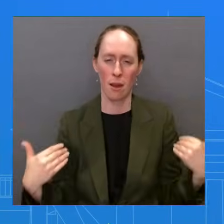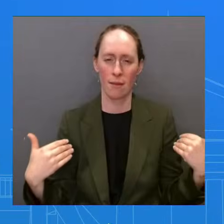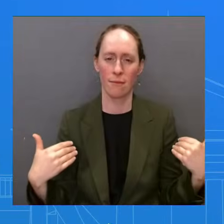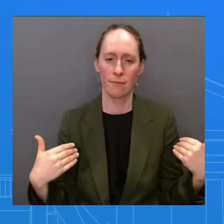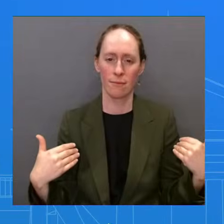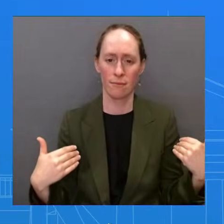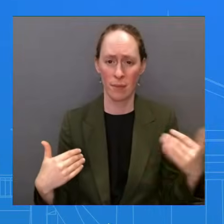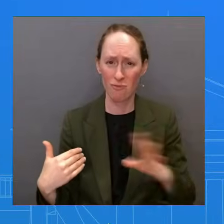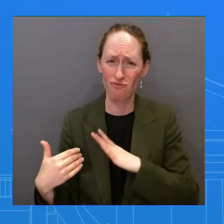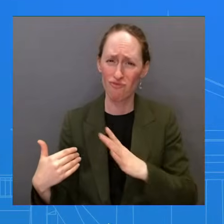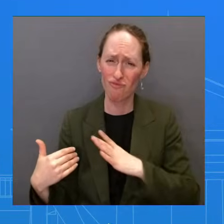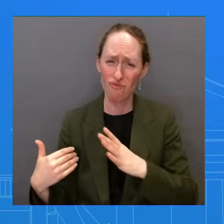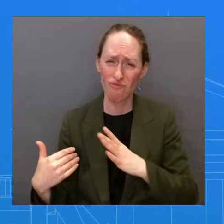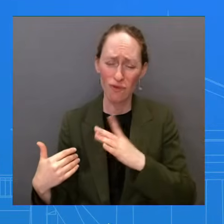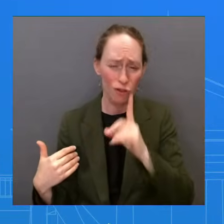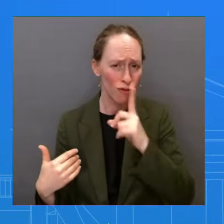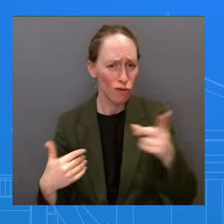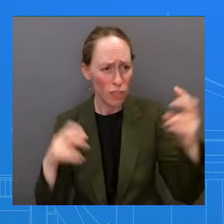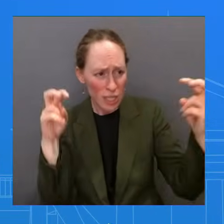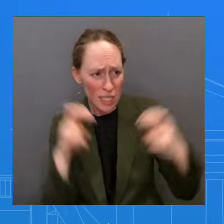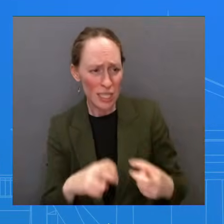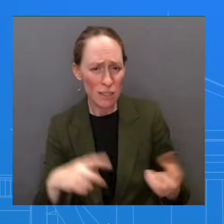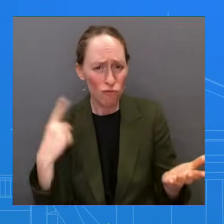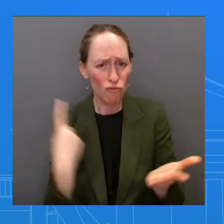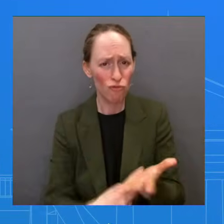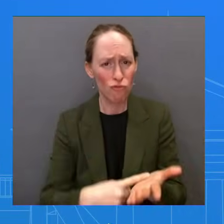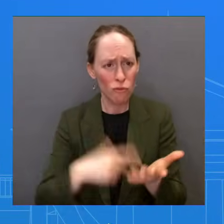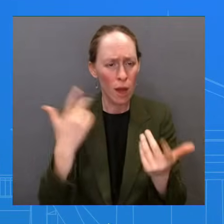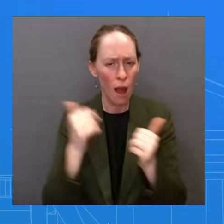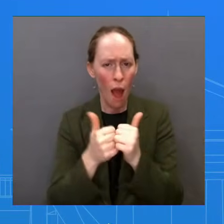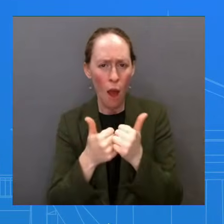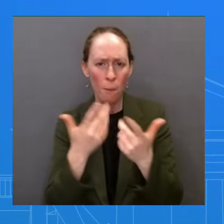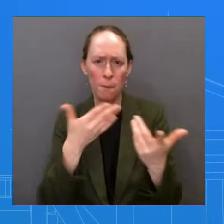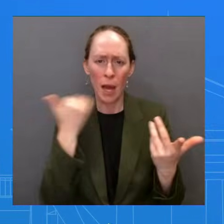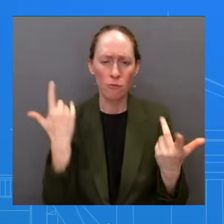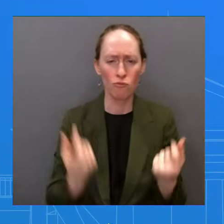about what House Republicans' Default on America Act does.